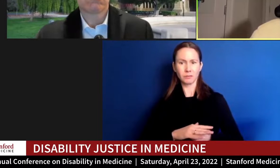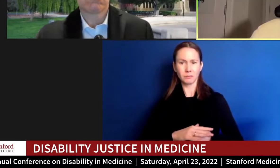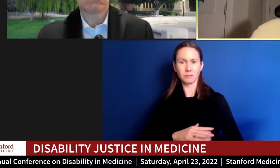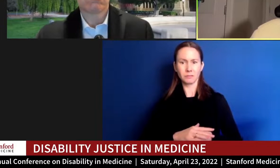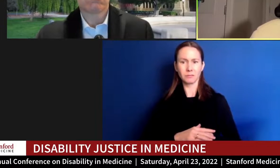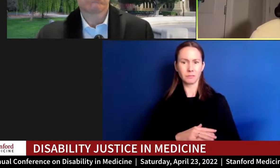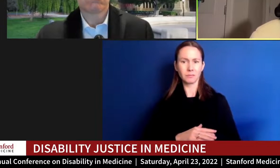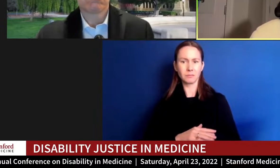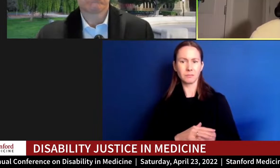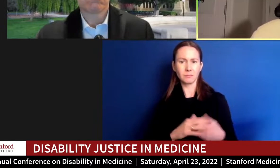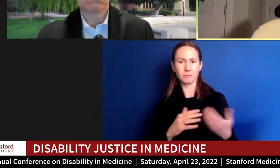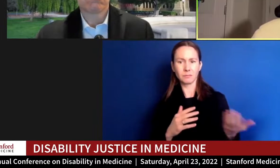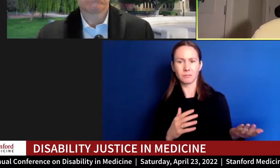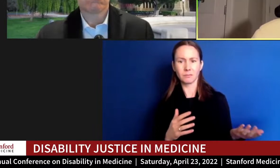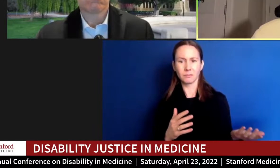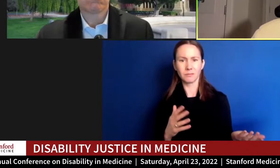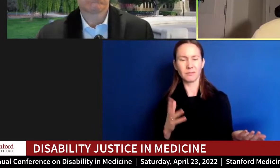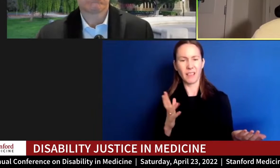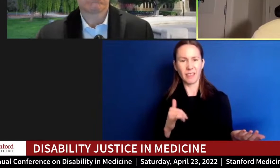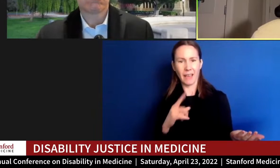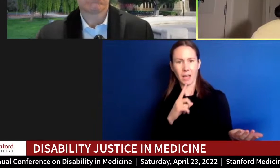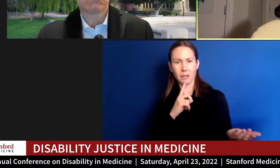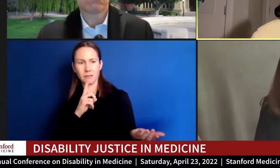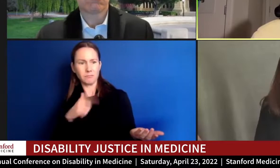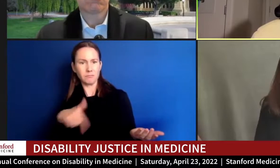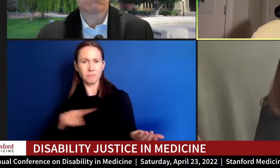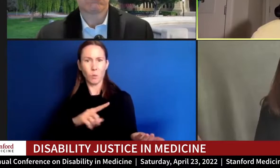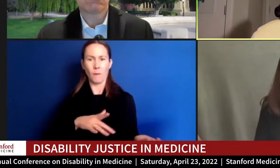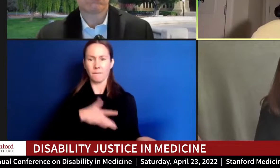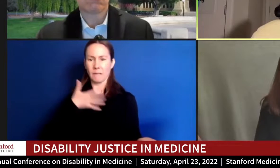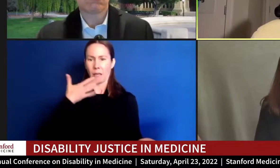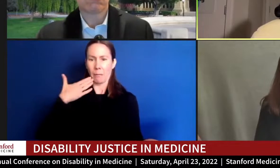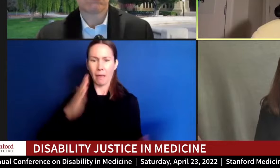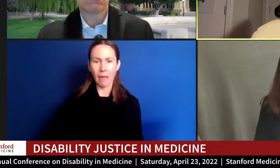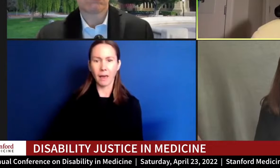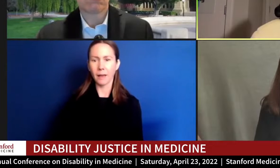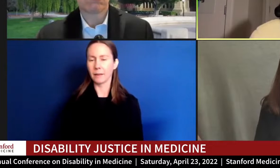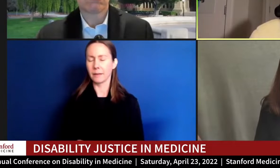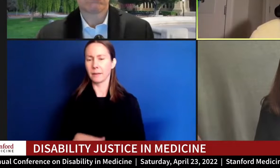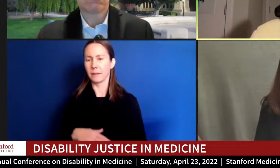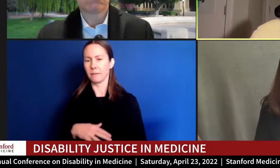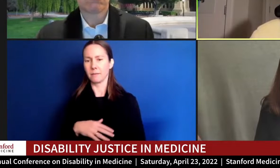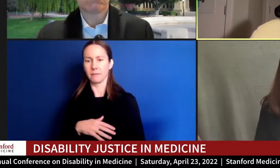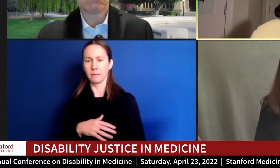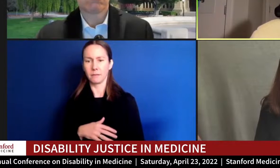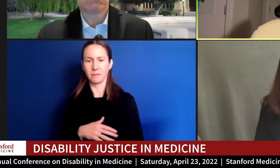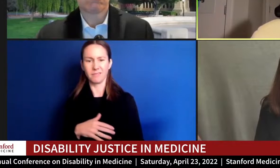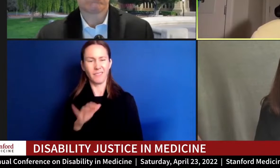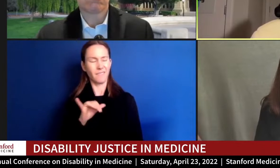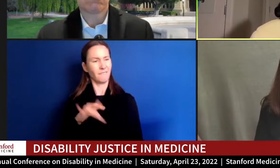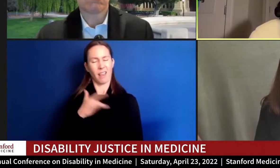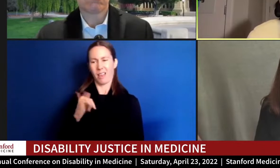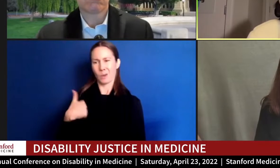that are made to feel bad, or to feel like we are never enough, or not good enough.